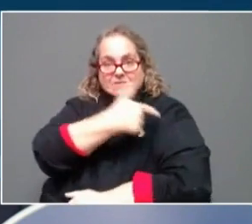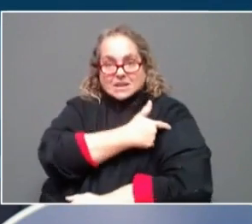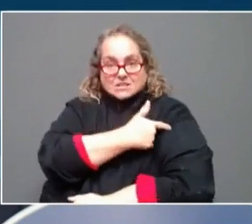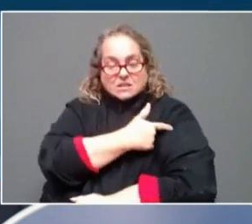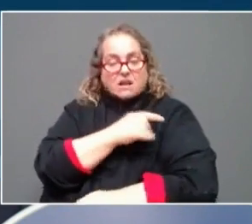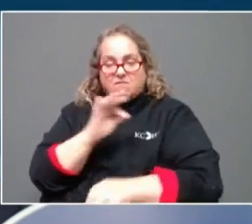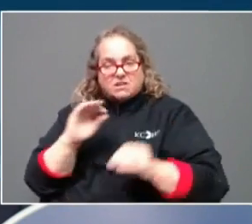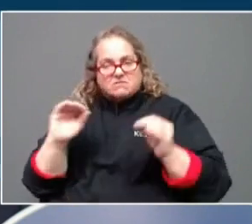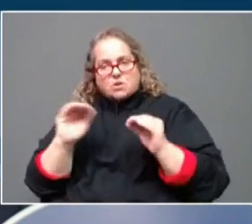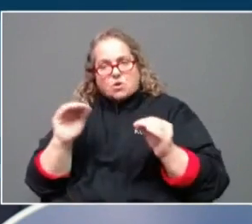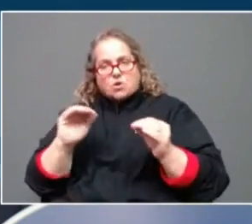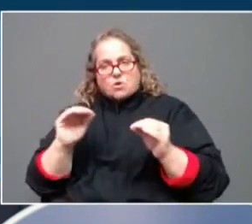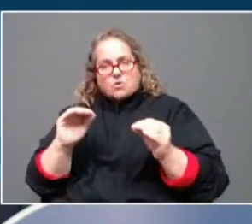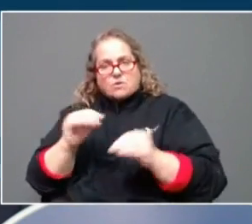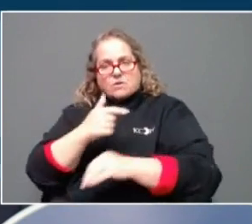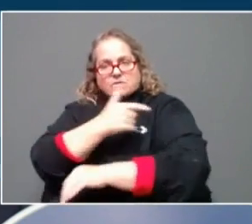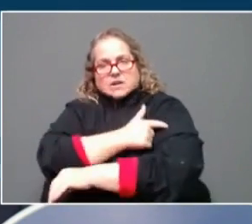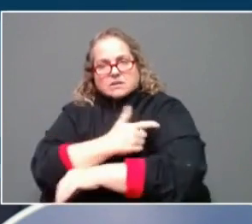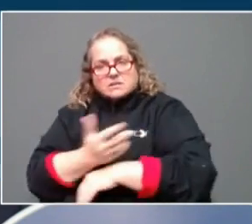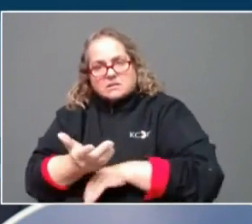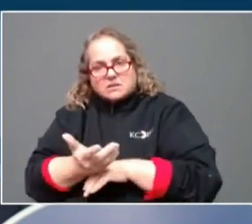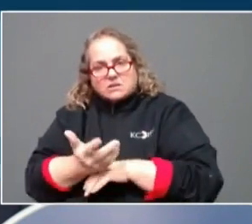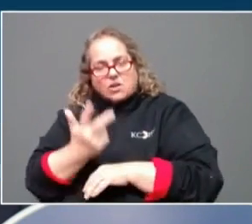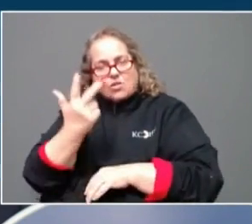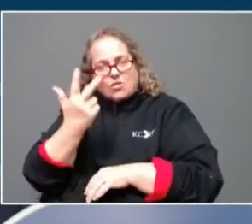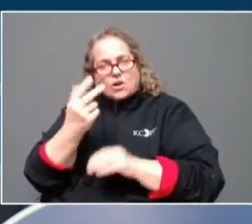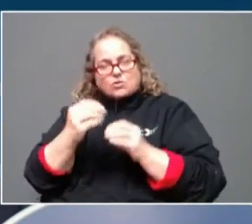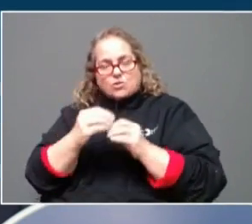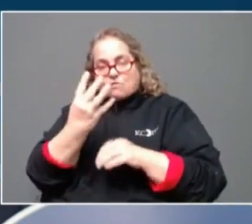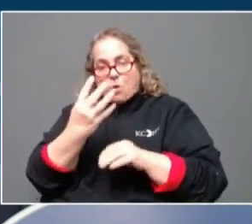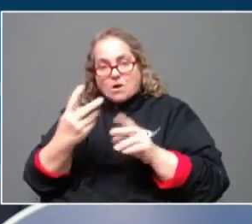times higher risk of getting infected. If you're unvaccinated, it's fallen a